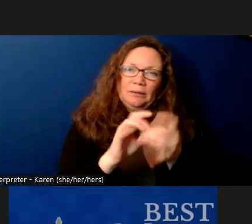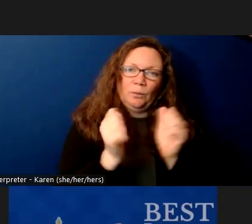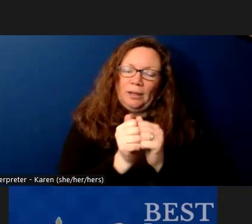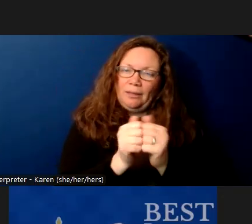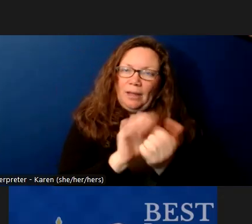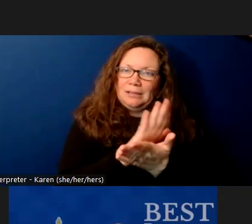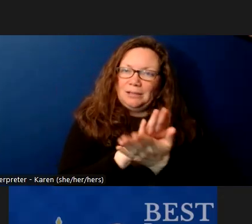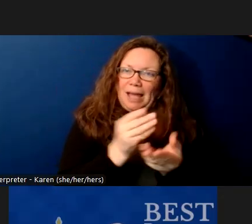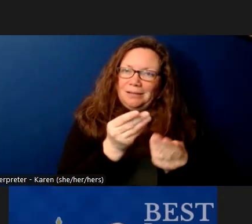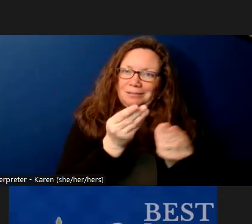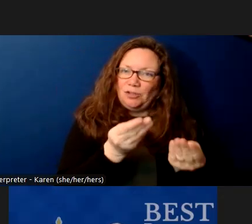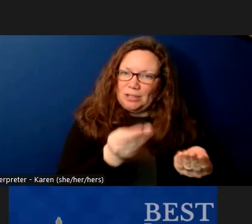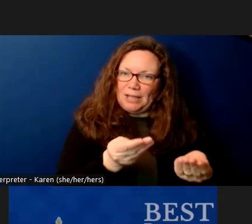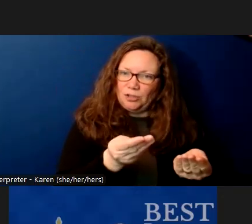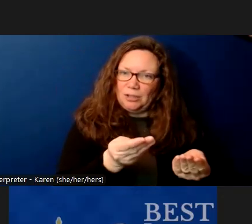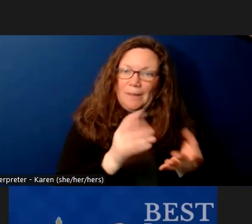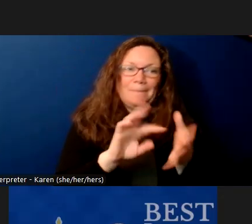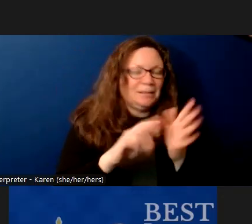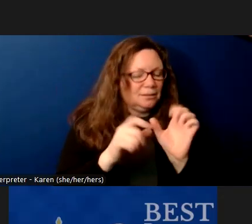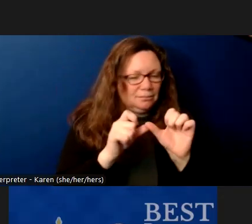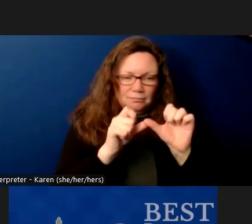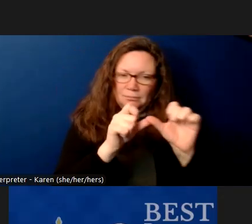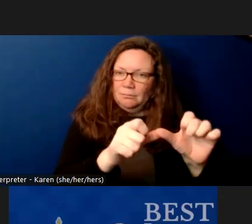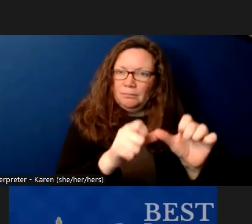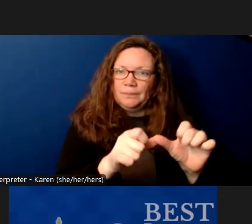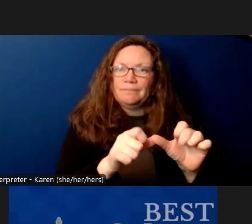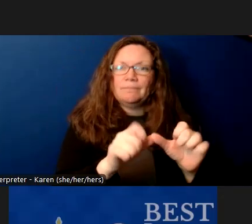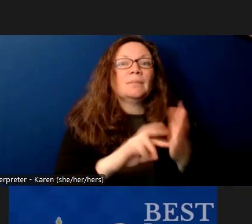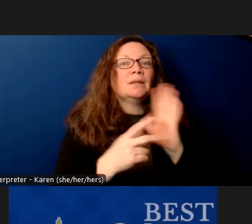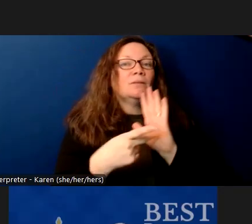Which means again, you can only modify or add when you're in draft phase.